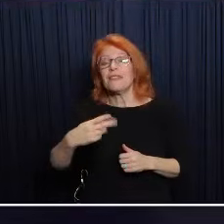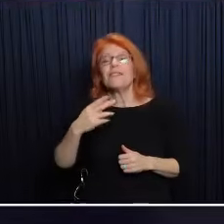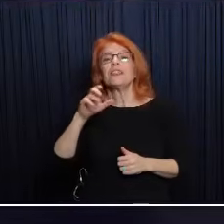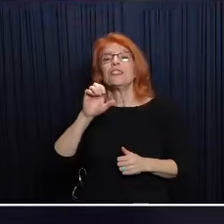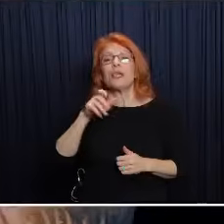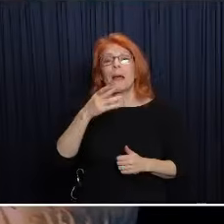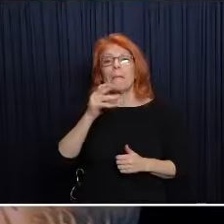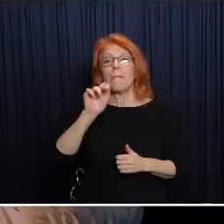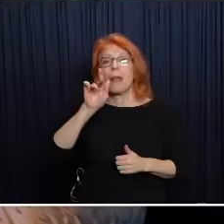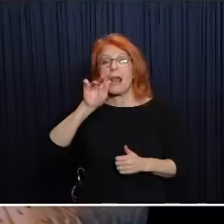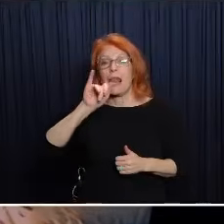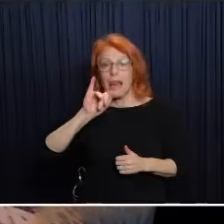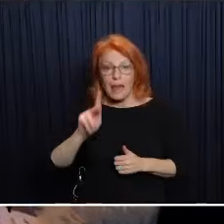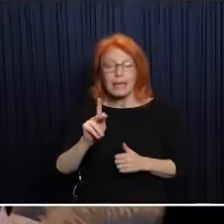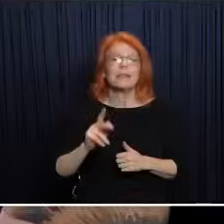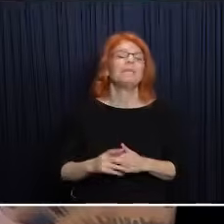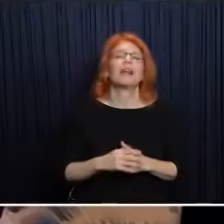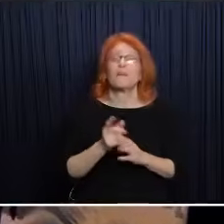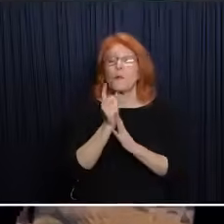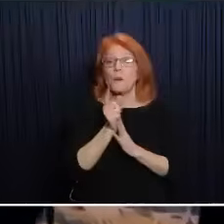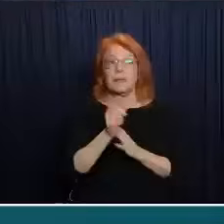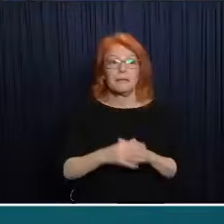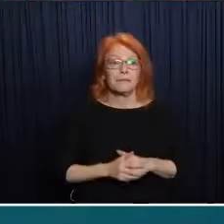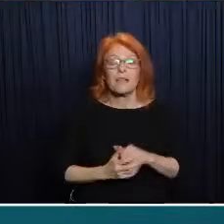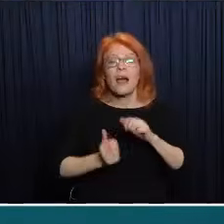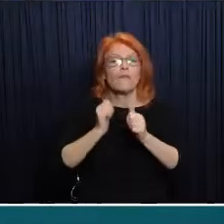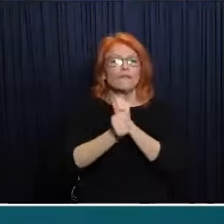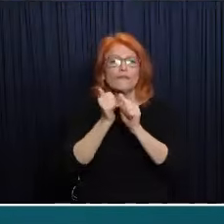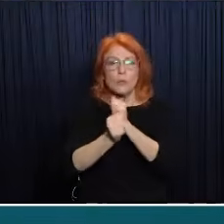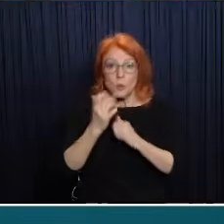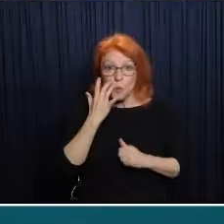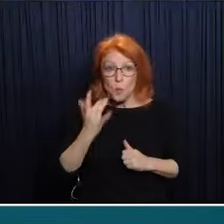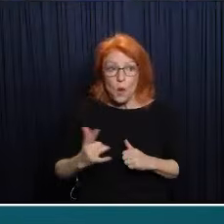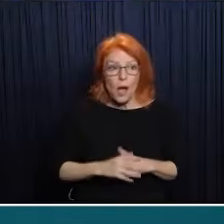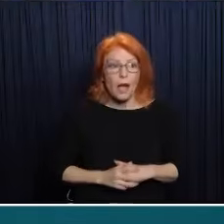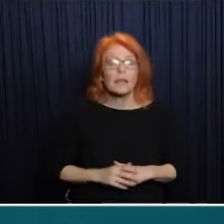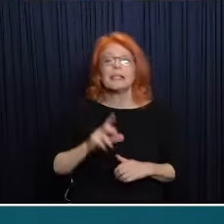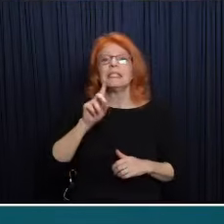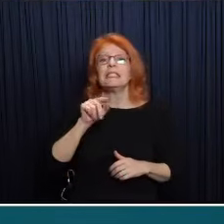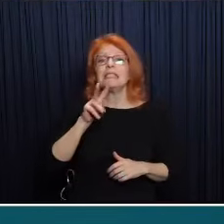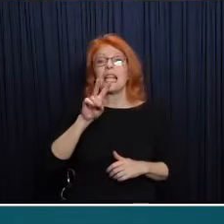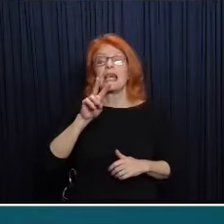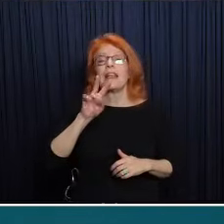SO WE DON'T HAVE TO CUT YOU OFF. JOSEPH CHAPLIK, YOU HAVE THE FIRST CLOSING STATEMENT. ONE MINUTE.